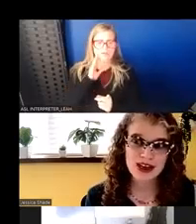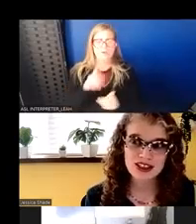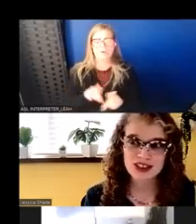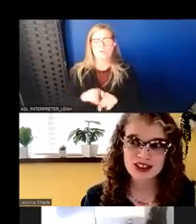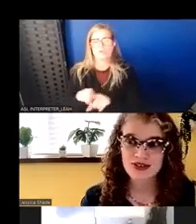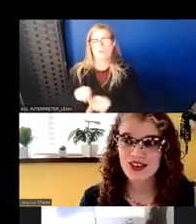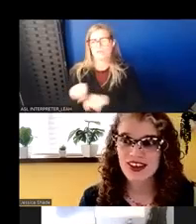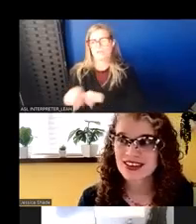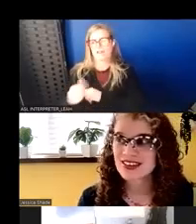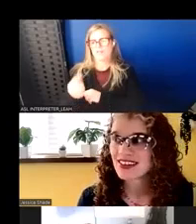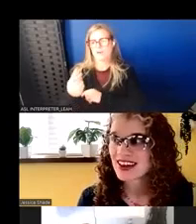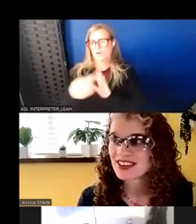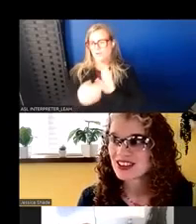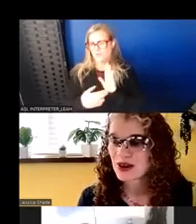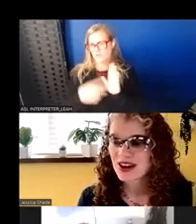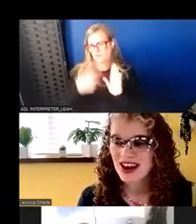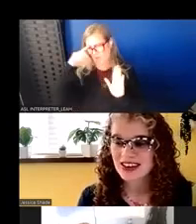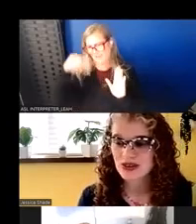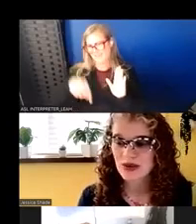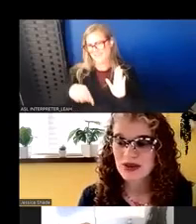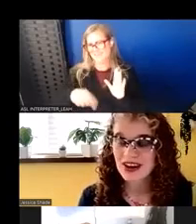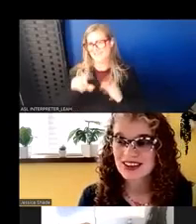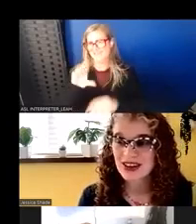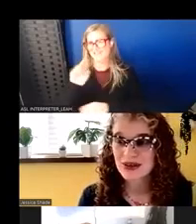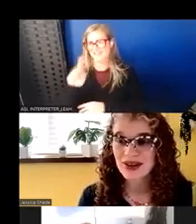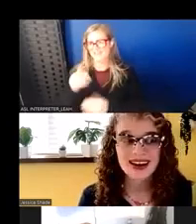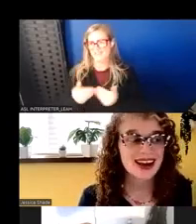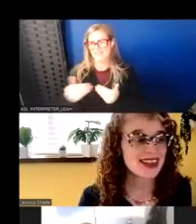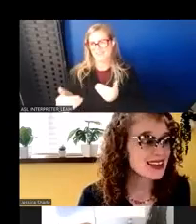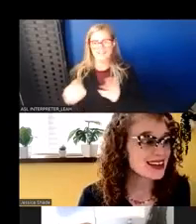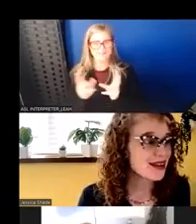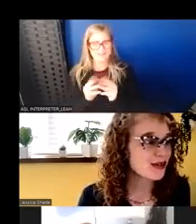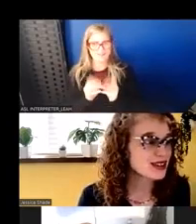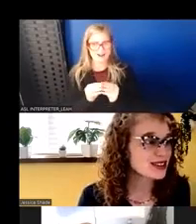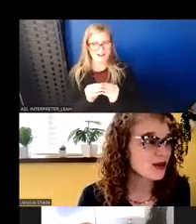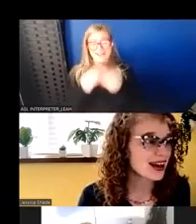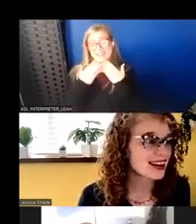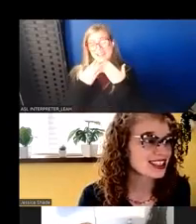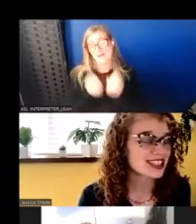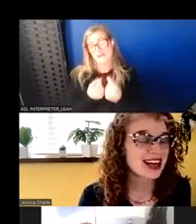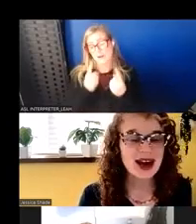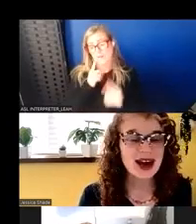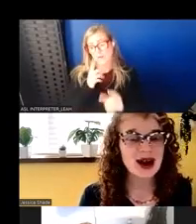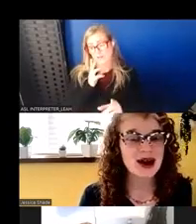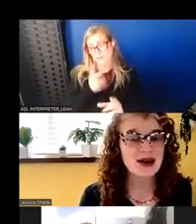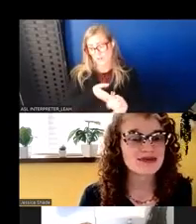registered for this the link to our next webinar. So thanks everyone so much.